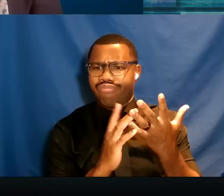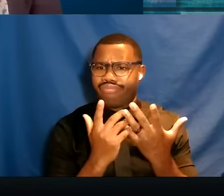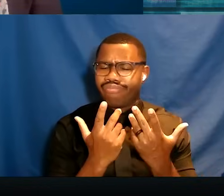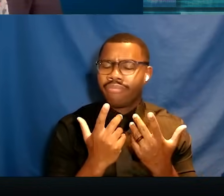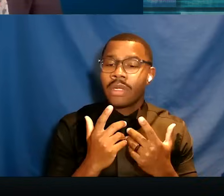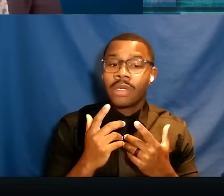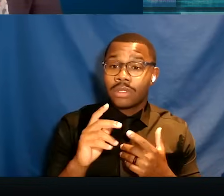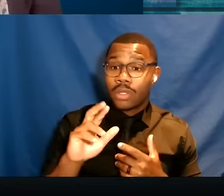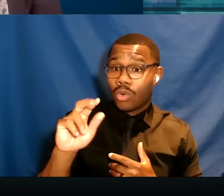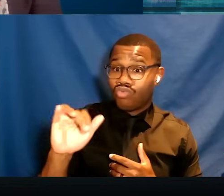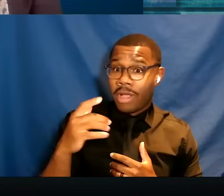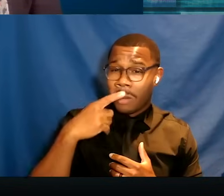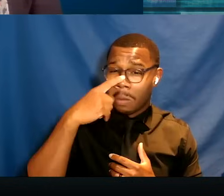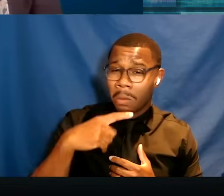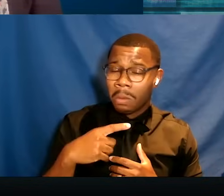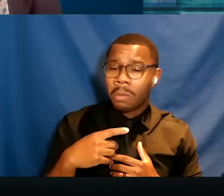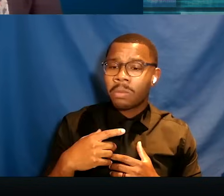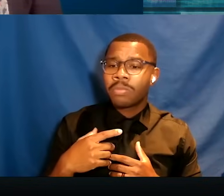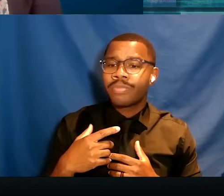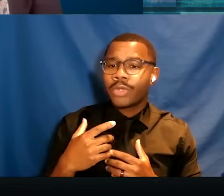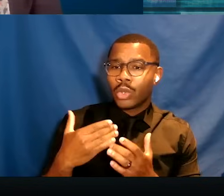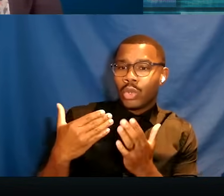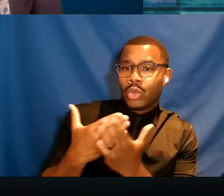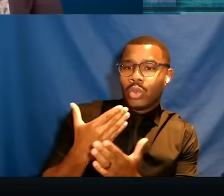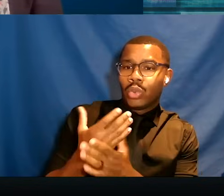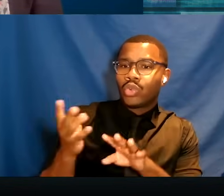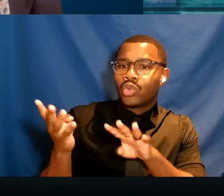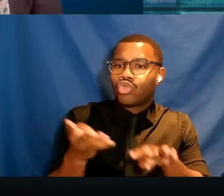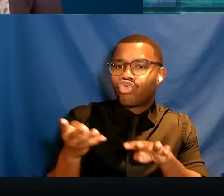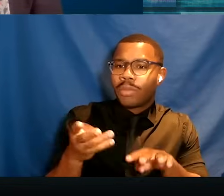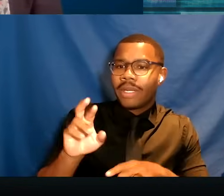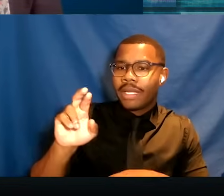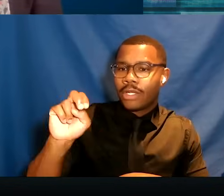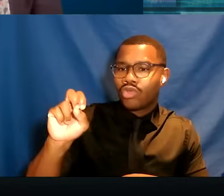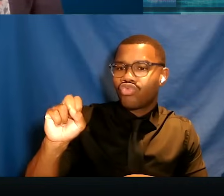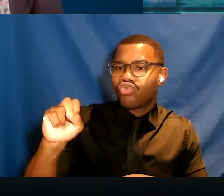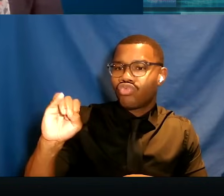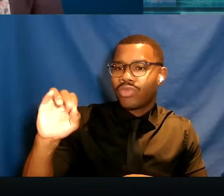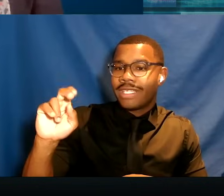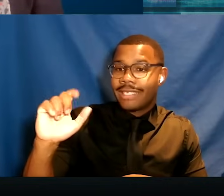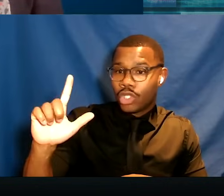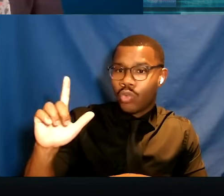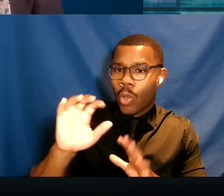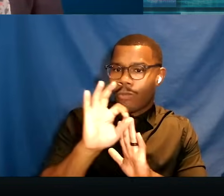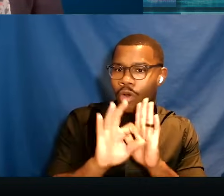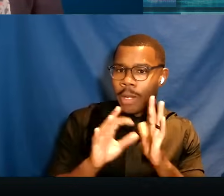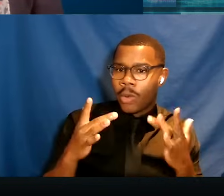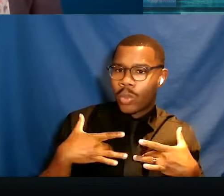the new streaming residuals formulas, how they've changed. I know there's a lot of gains for our members in this contract